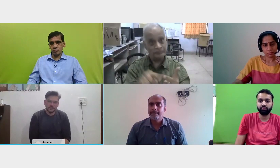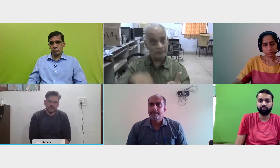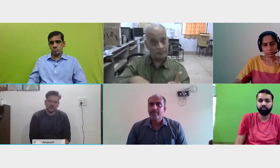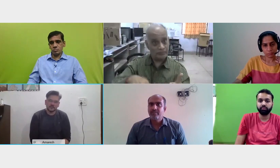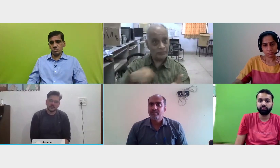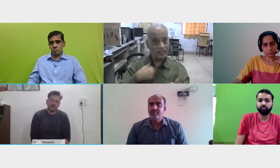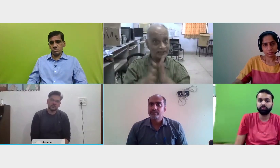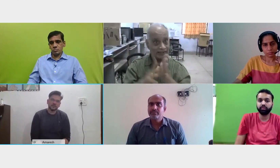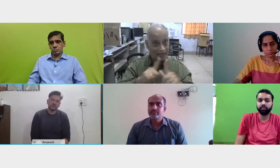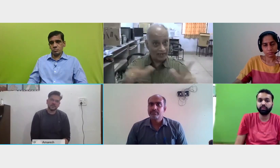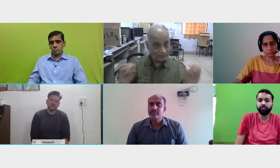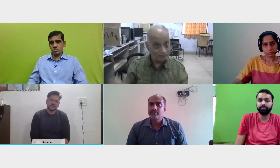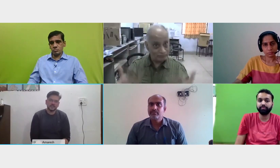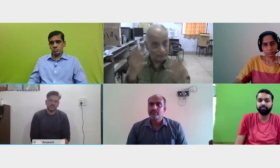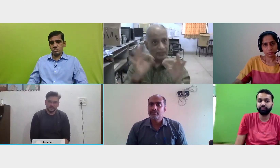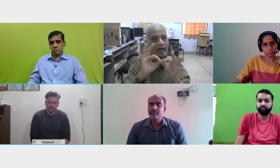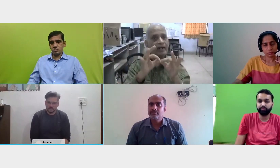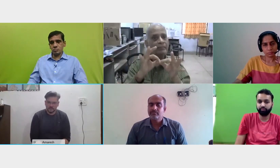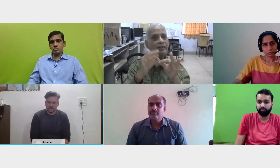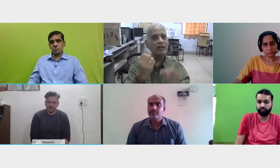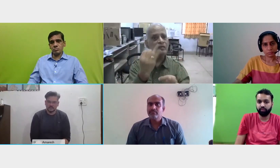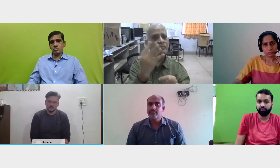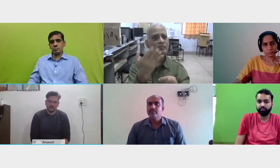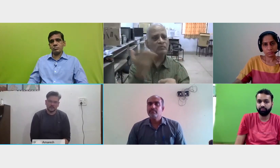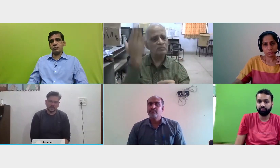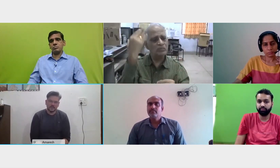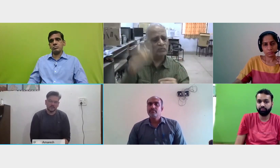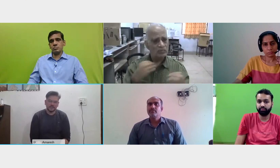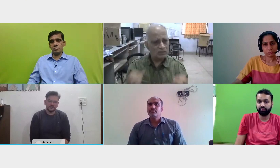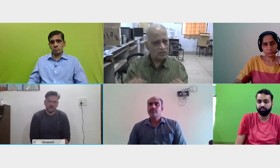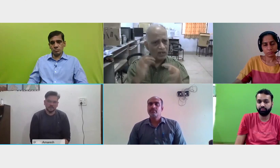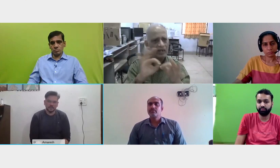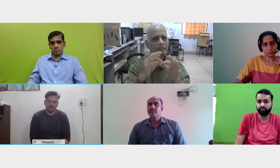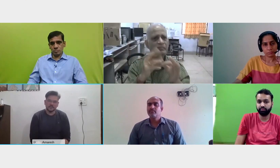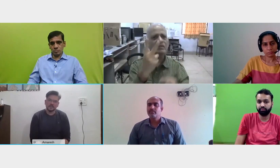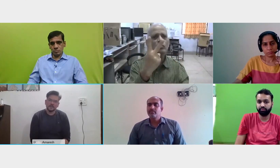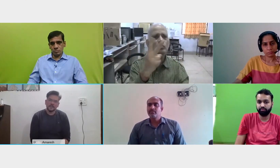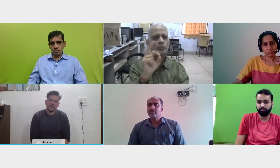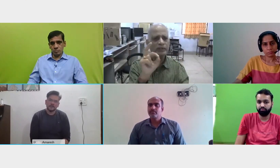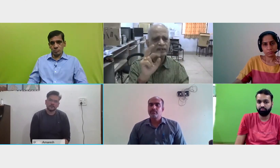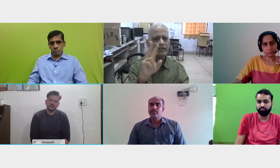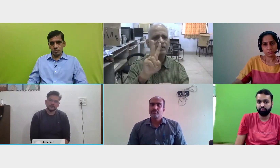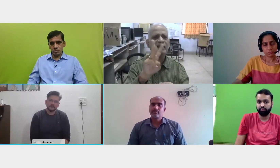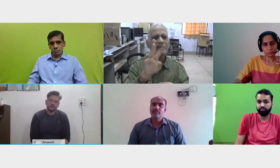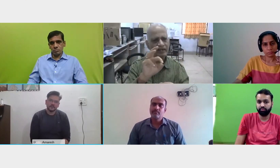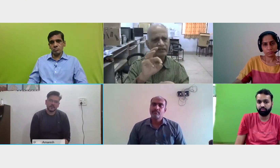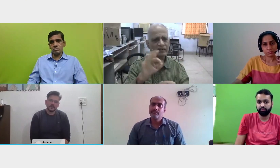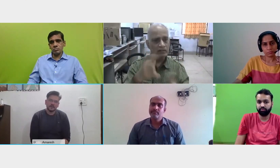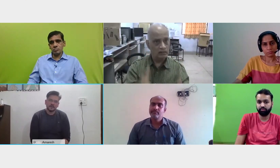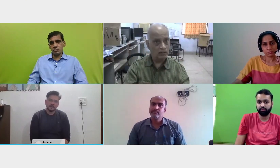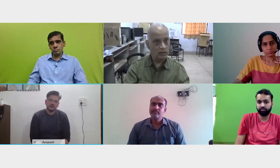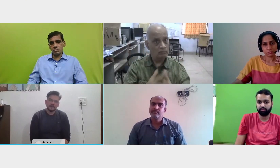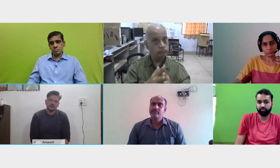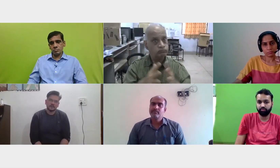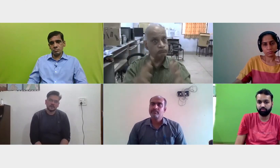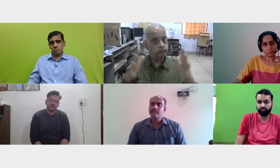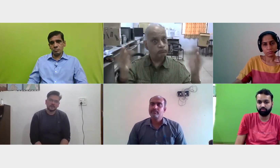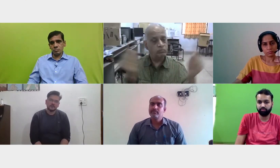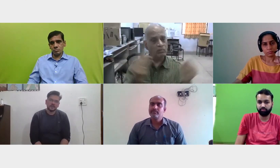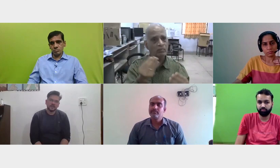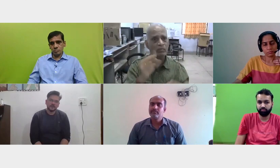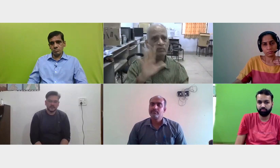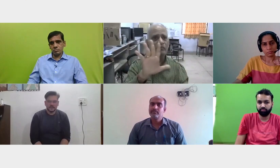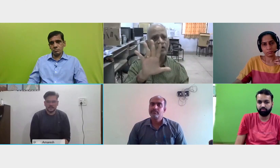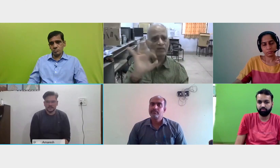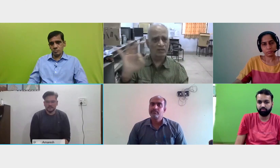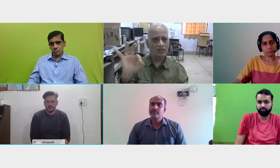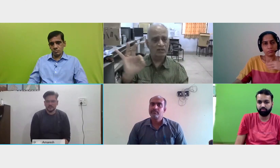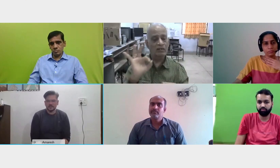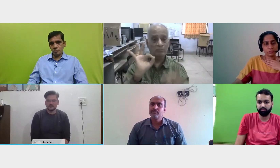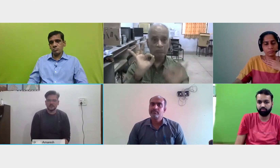villages the knowledge dictionary works still better they were able to use this dictionary